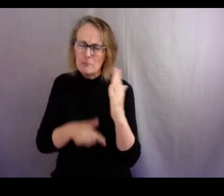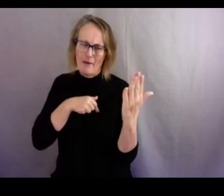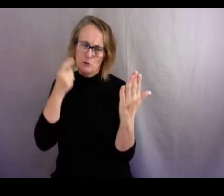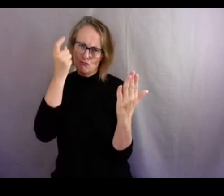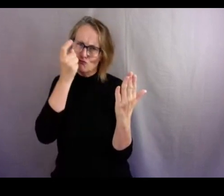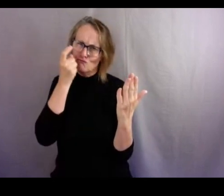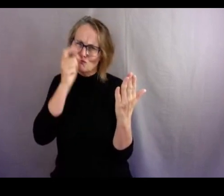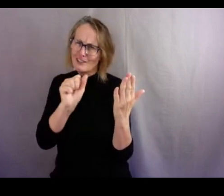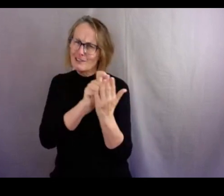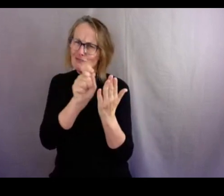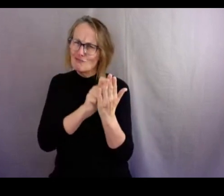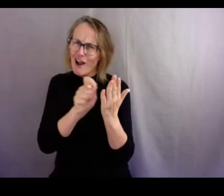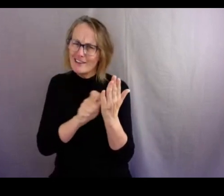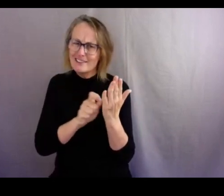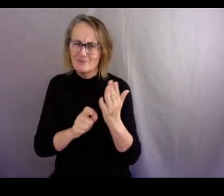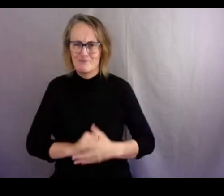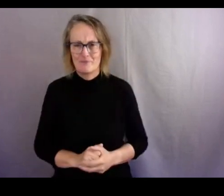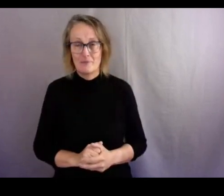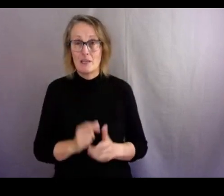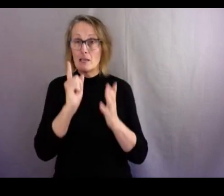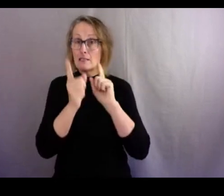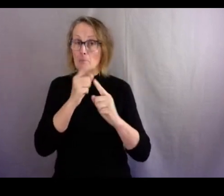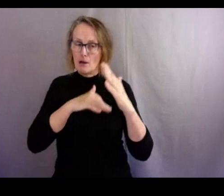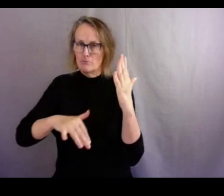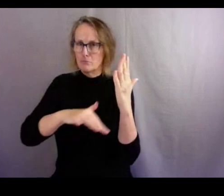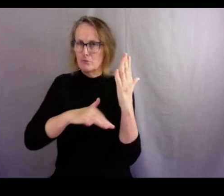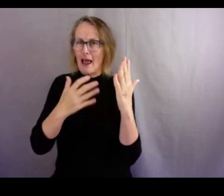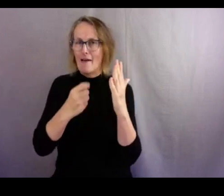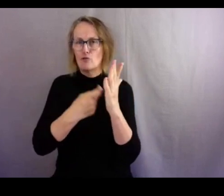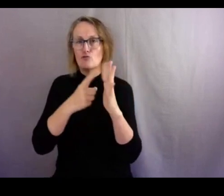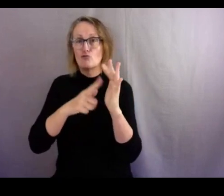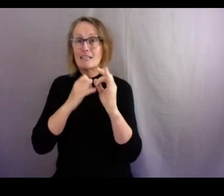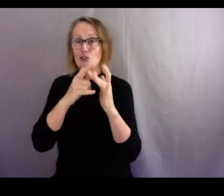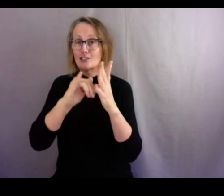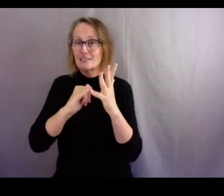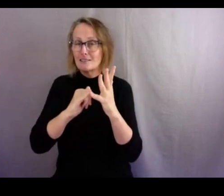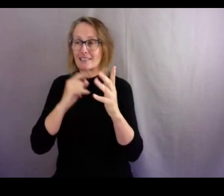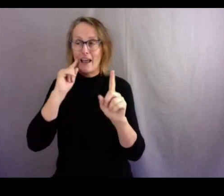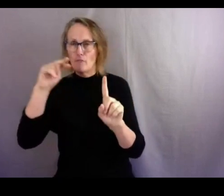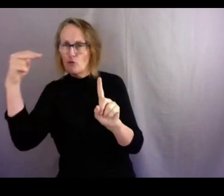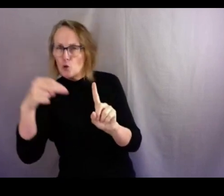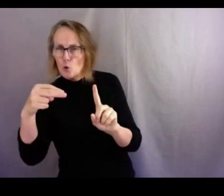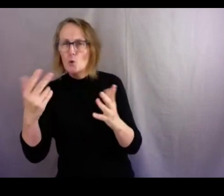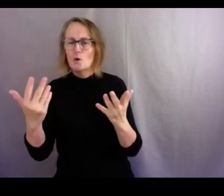There is a really didactic approach in the book, passages about religion, Polynesian cosmogony, customs